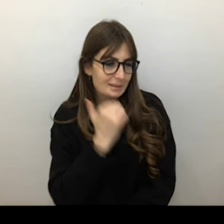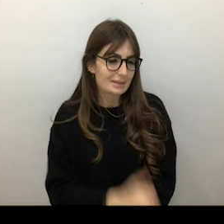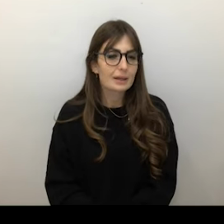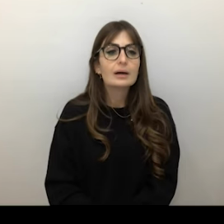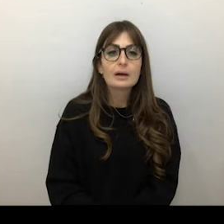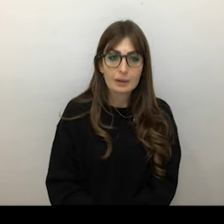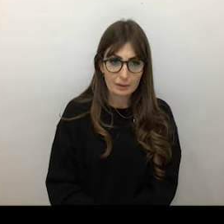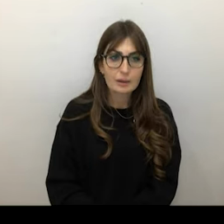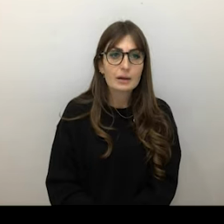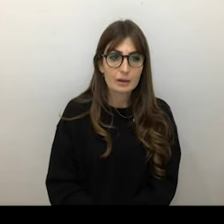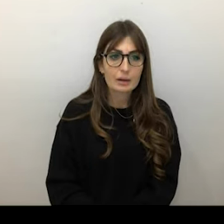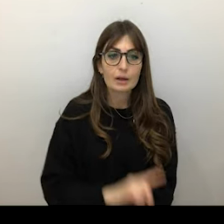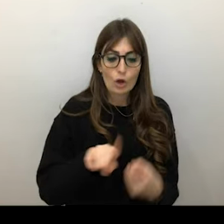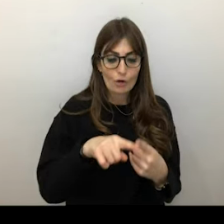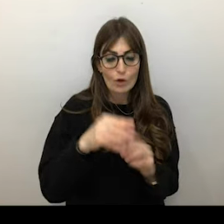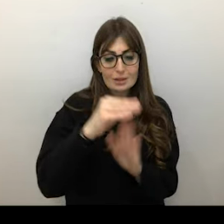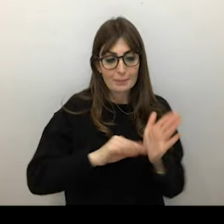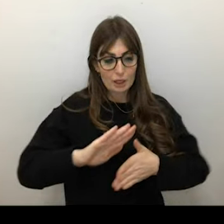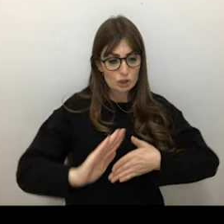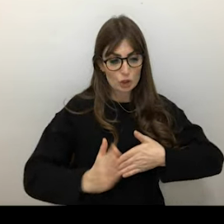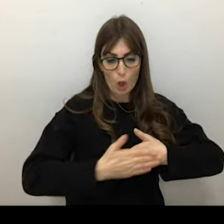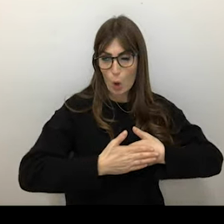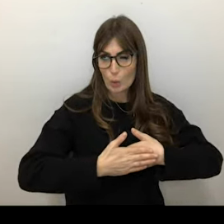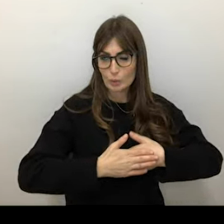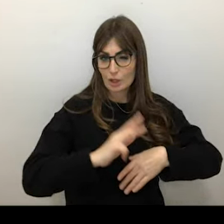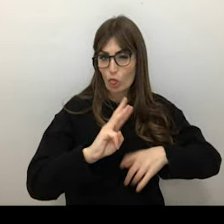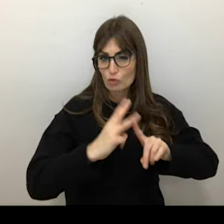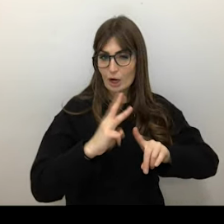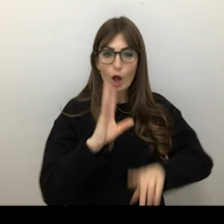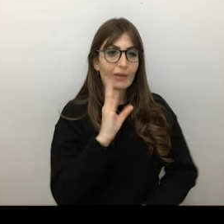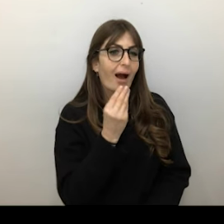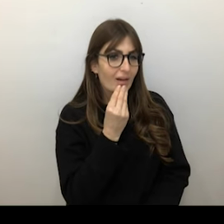So the Stage 1 applications close 3pm Australian